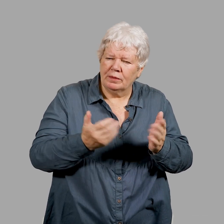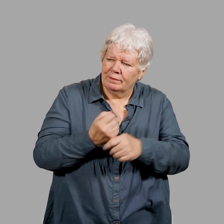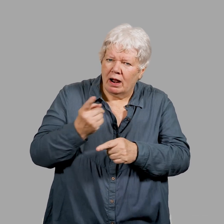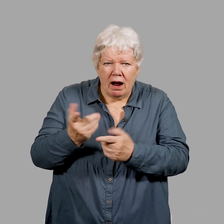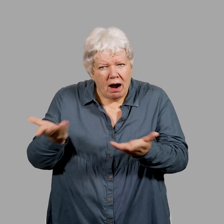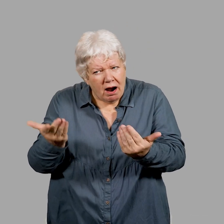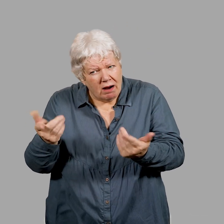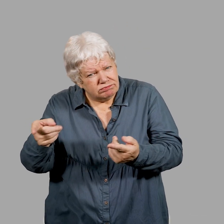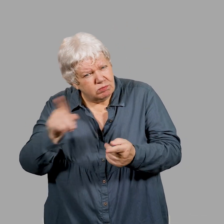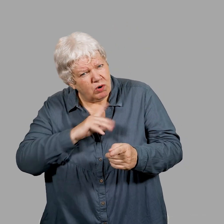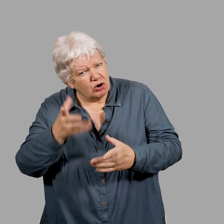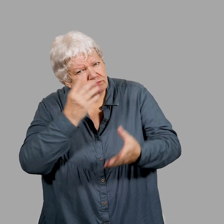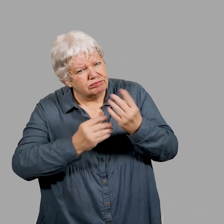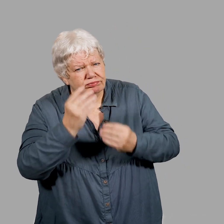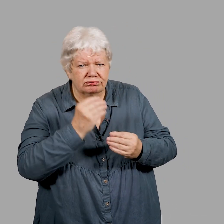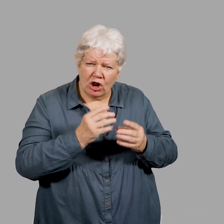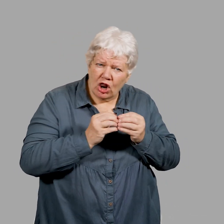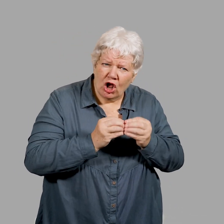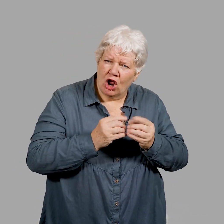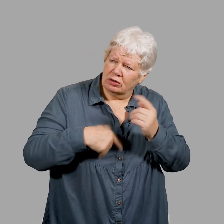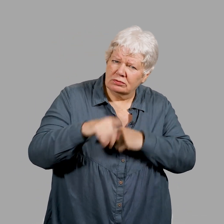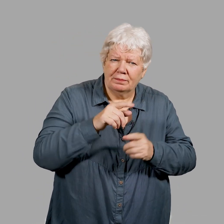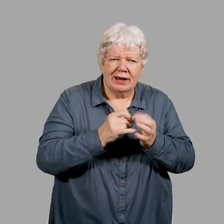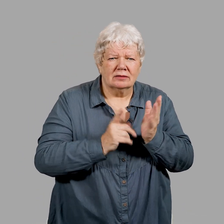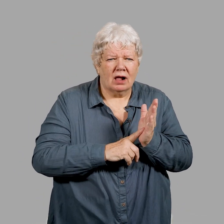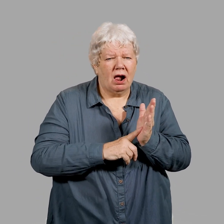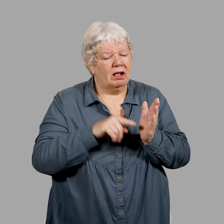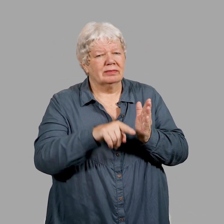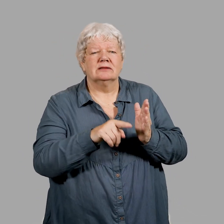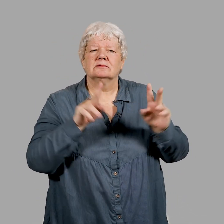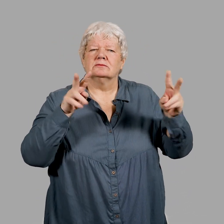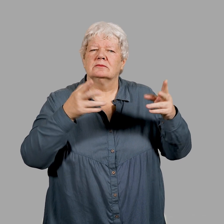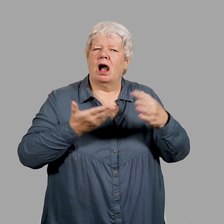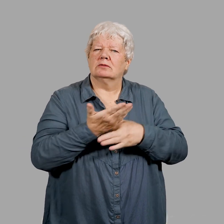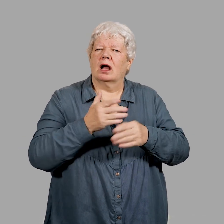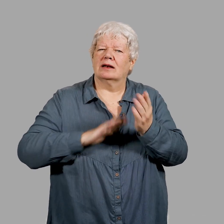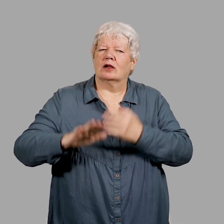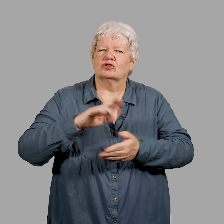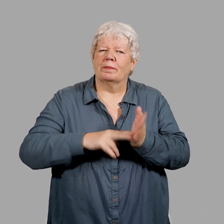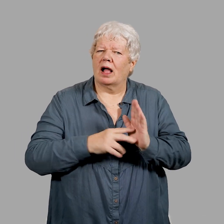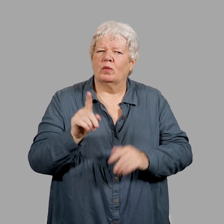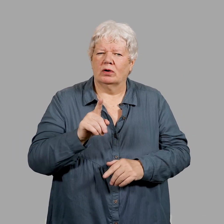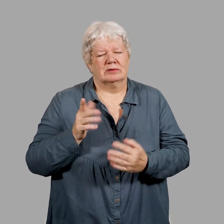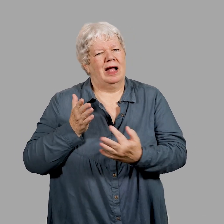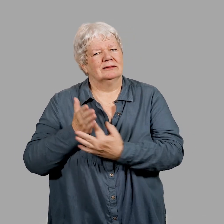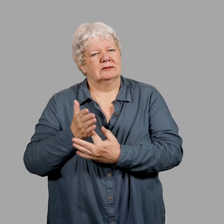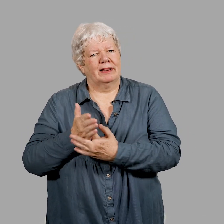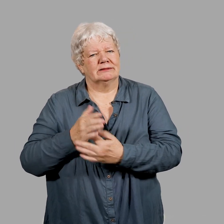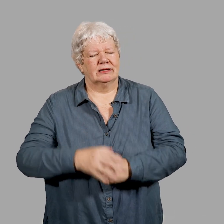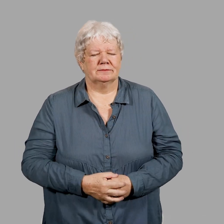and encourage staff to take an interest in and learn BSL. Heading in BSL National Plan 2023-2029: Accessibility